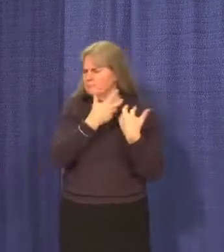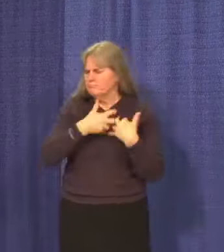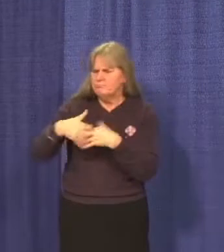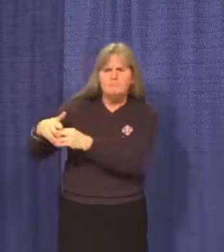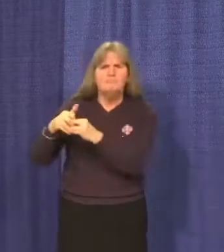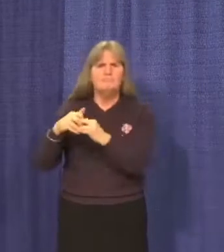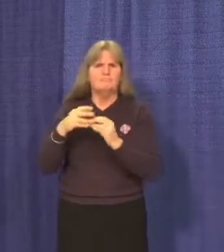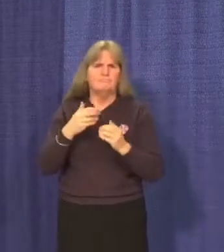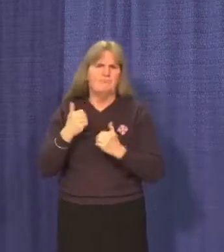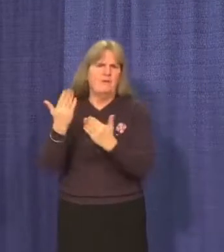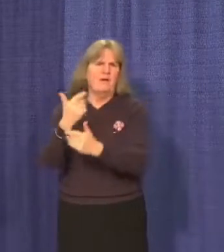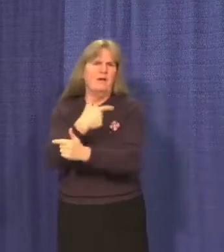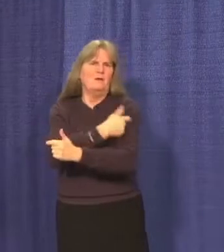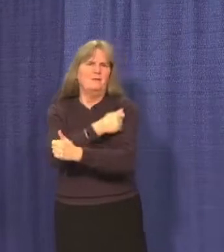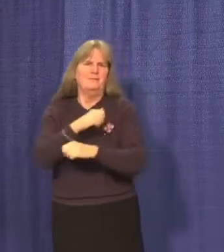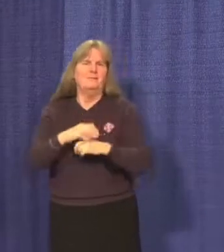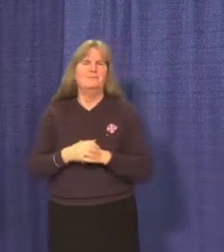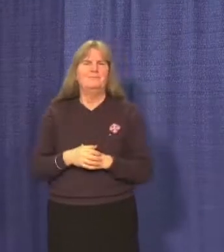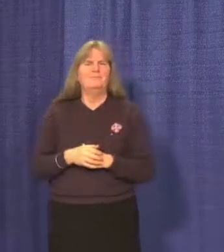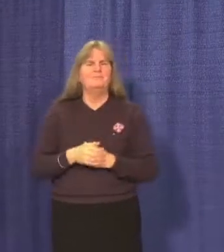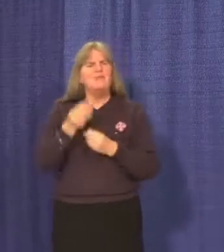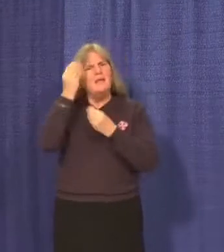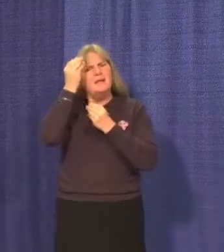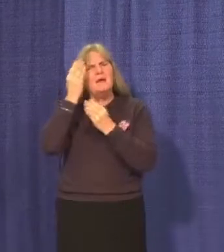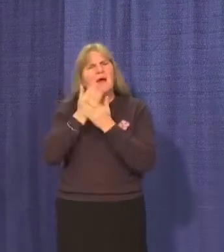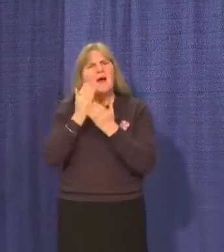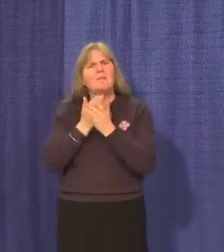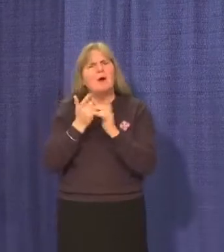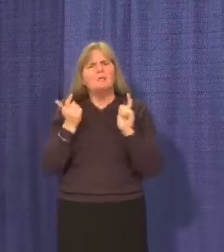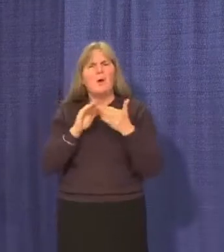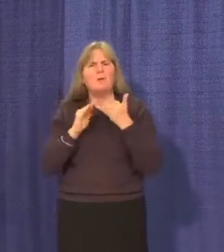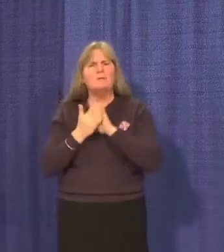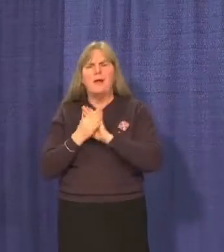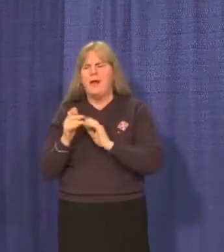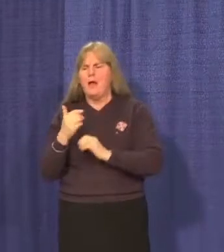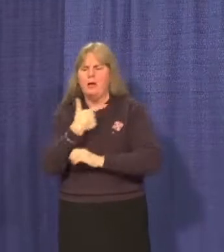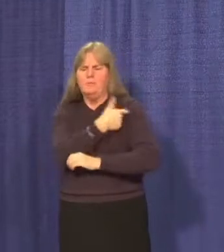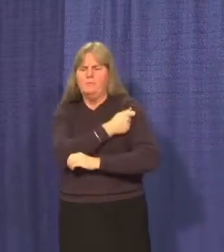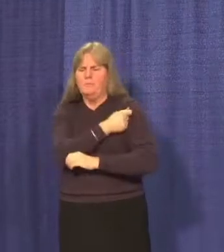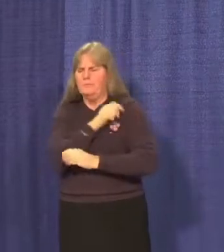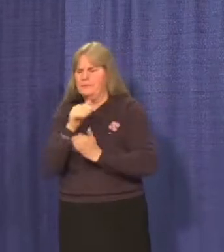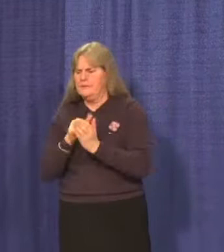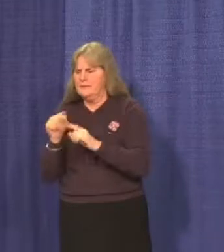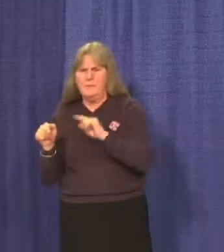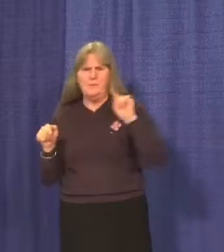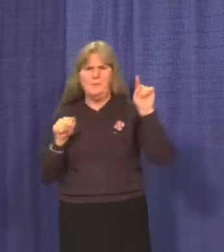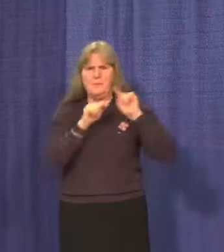ensure a smooth roll out. Information about these rural community clinics will continue